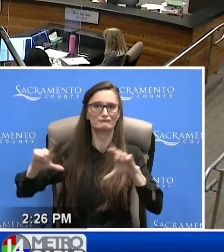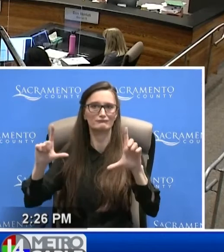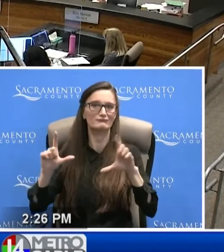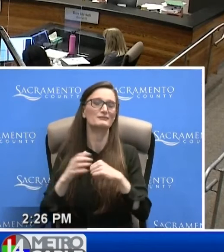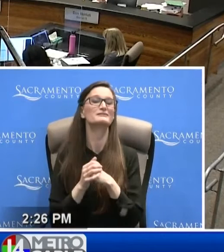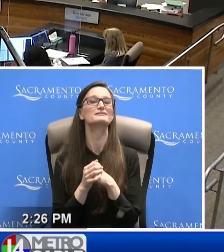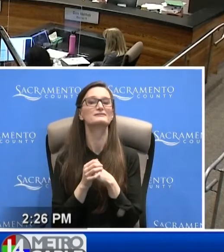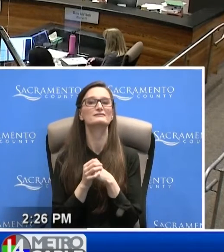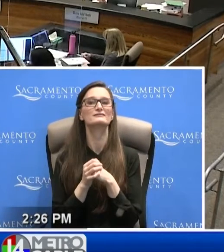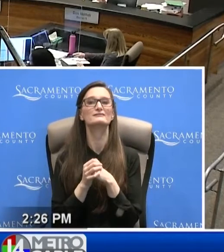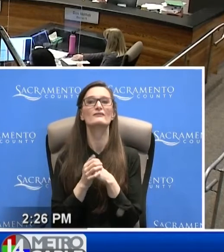Please vote.